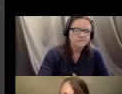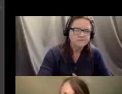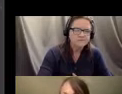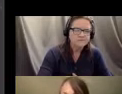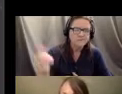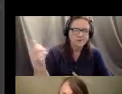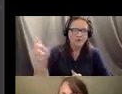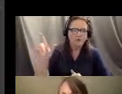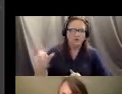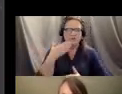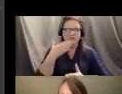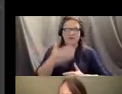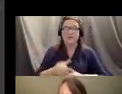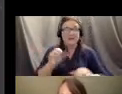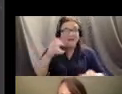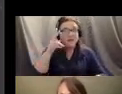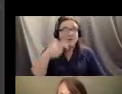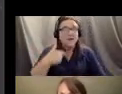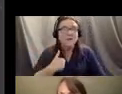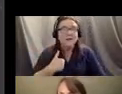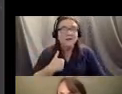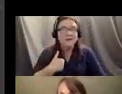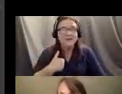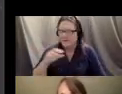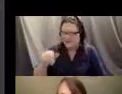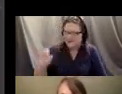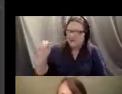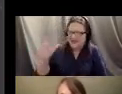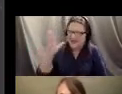Jesse Powell: Can you hear me okay?